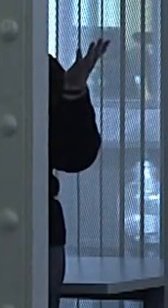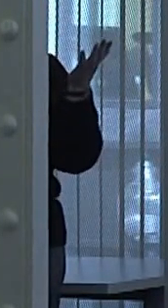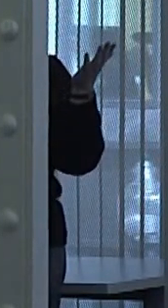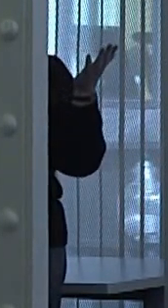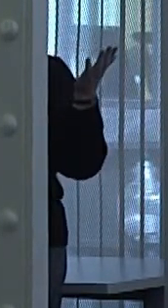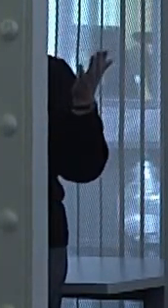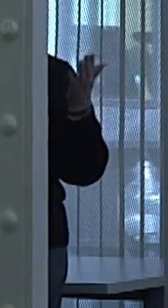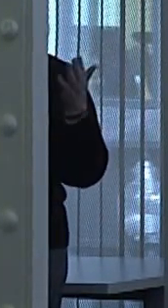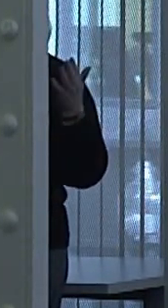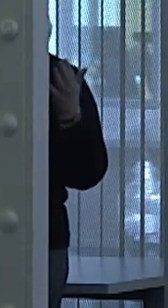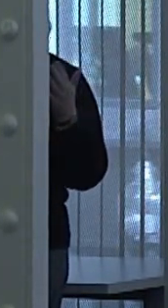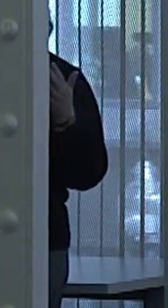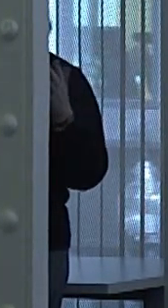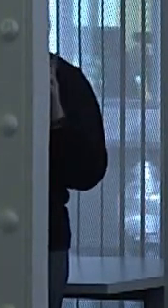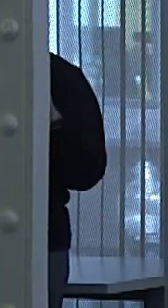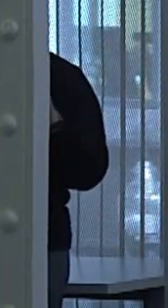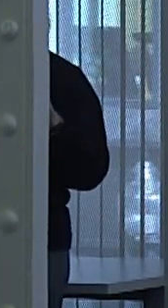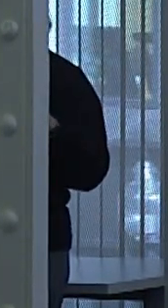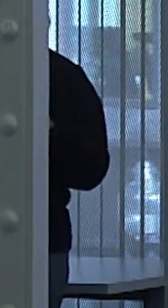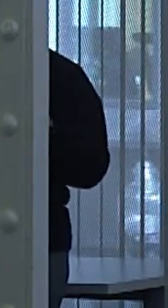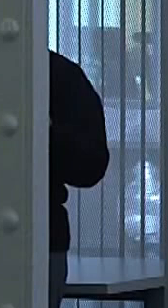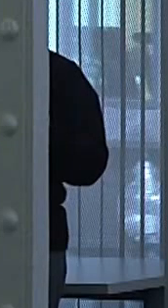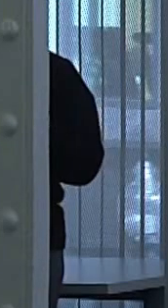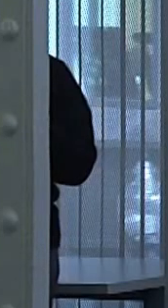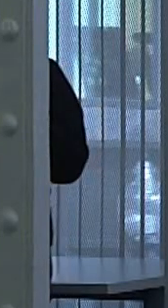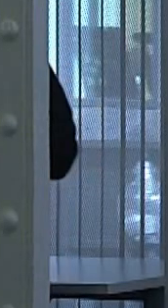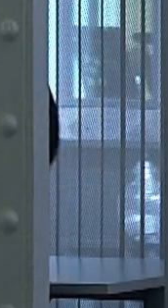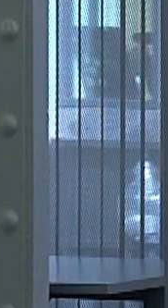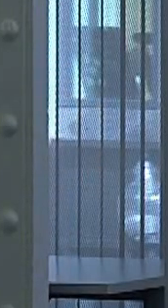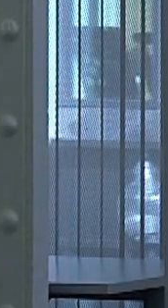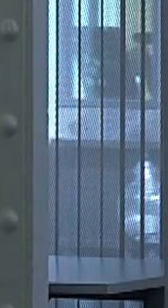outwardly brown men to walk up and "secure" the border